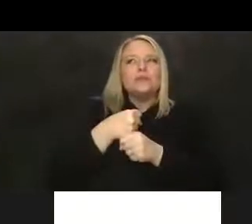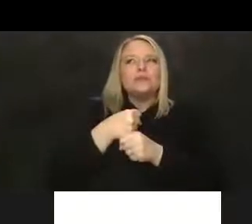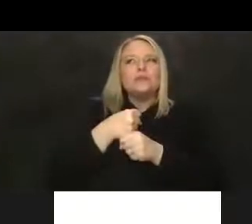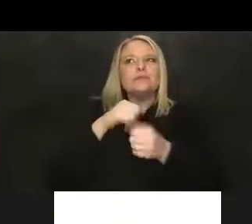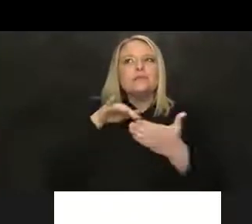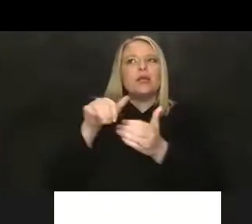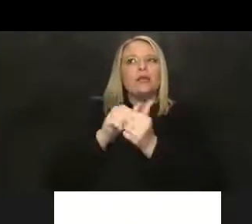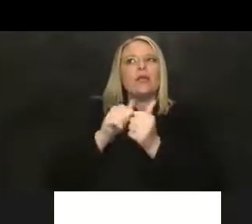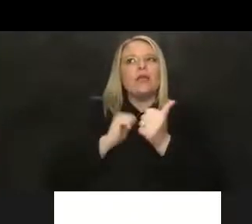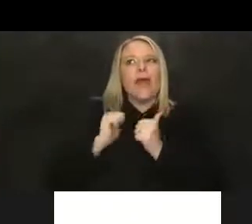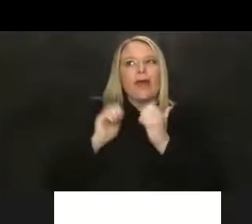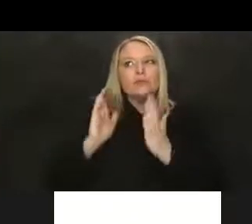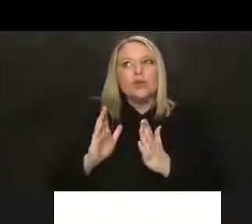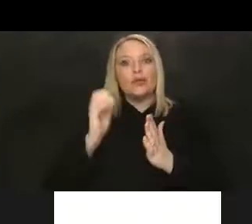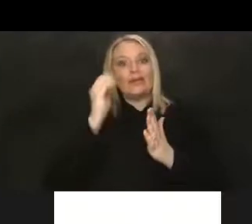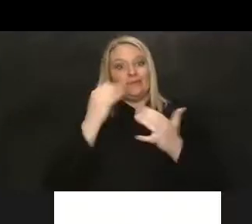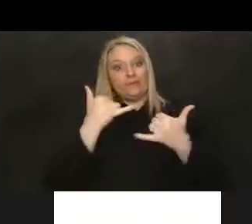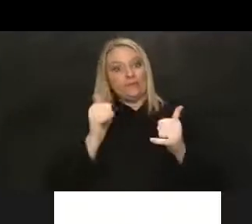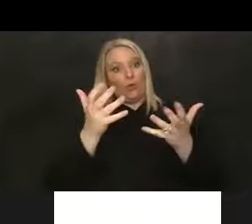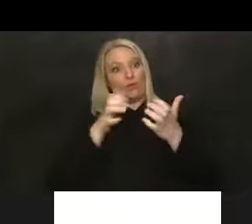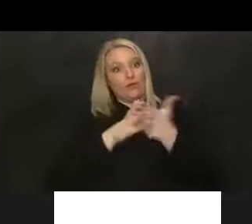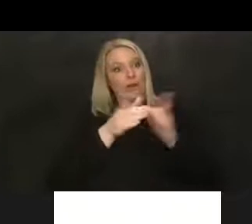then maybe if you still wanted to be a director you could take two years of directing classes,